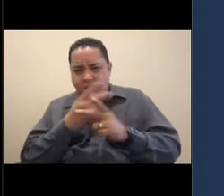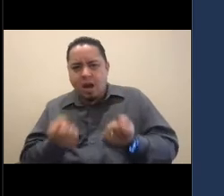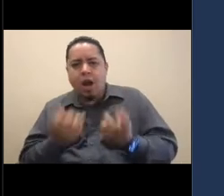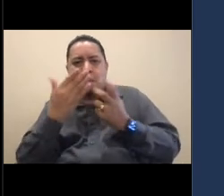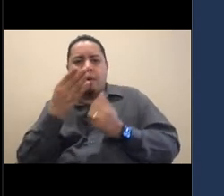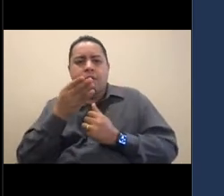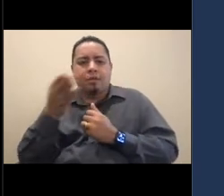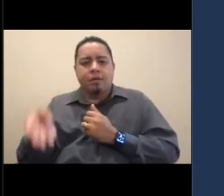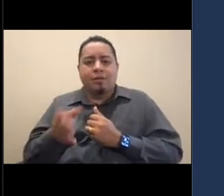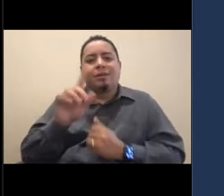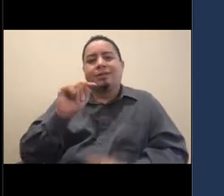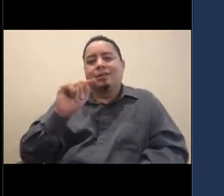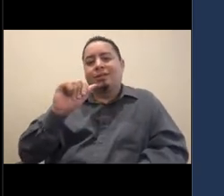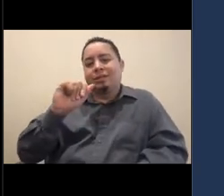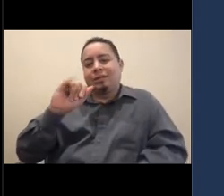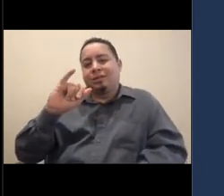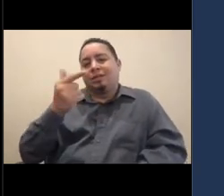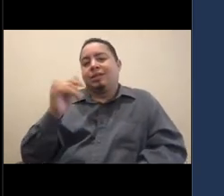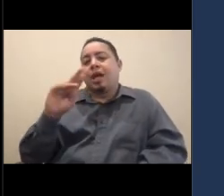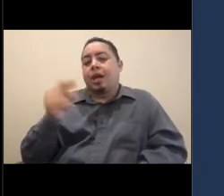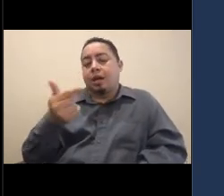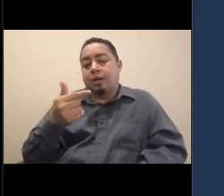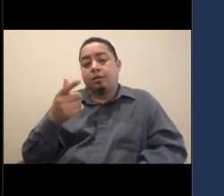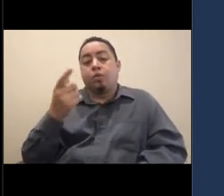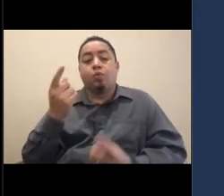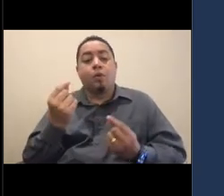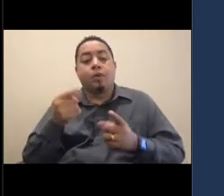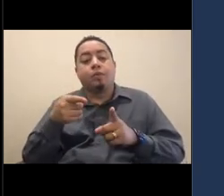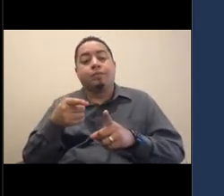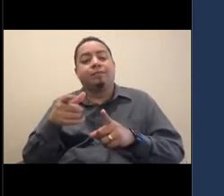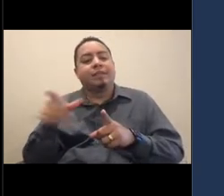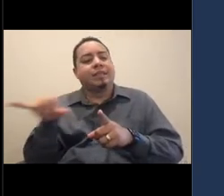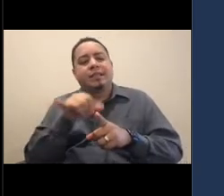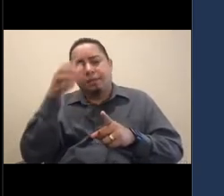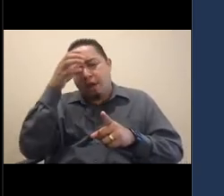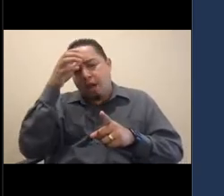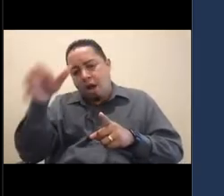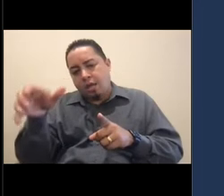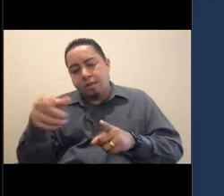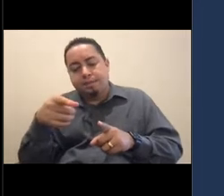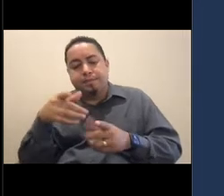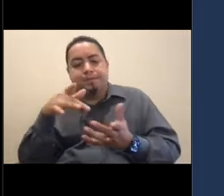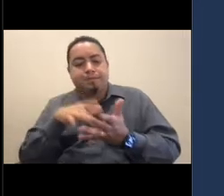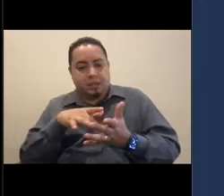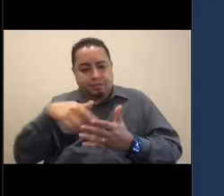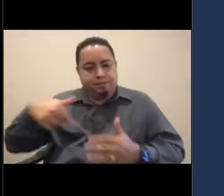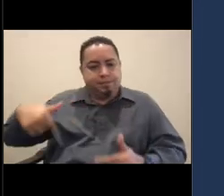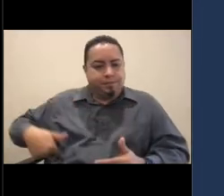So acoustic telemetry allows you to put a tag in a fish, and then you can see that middle picture is what we call a receiver.